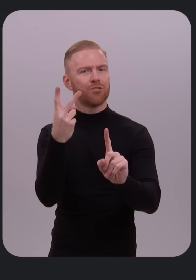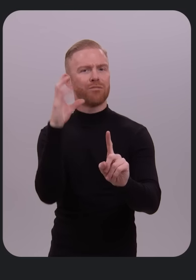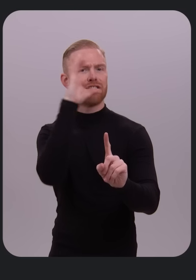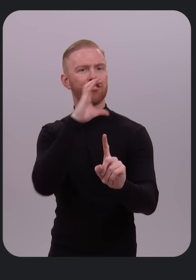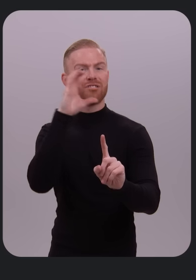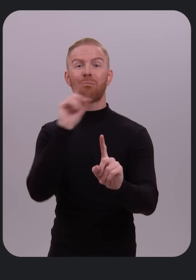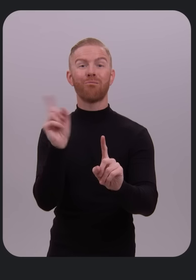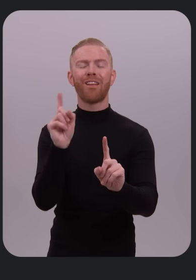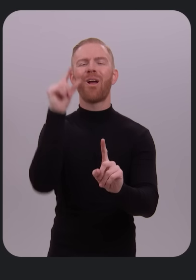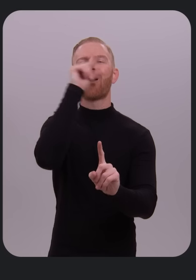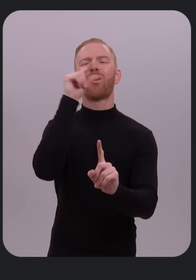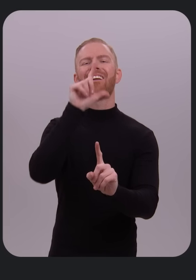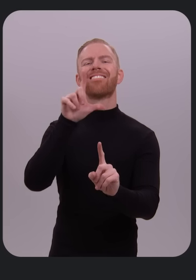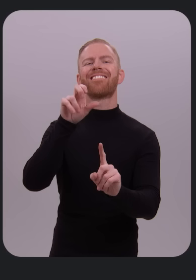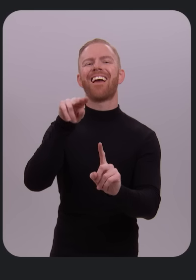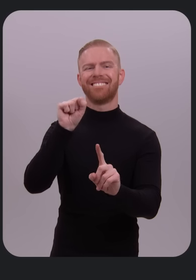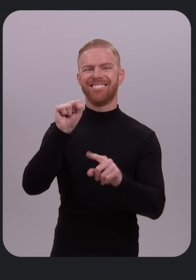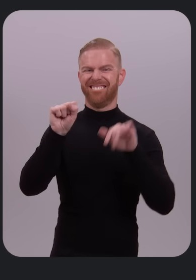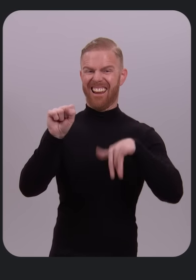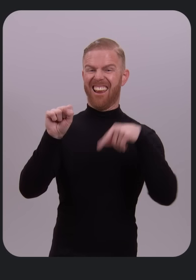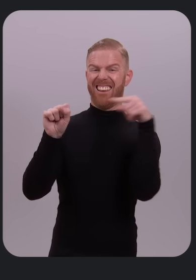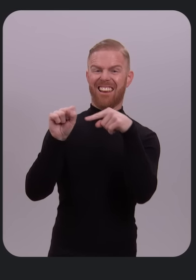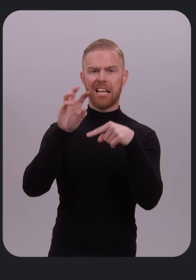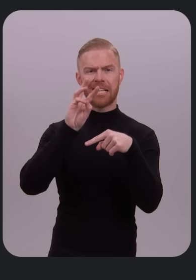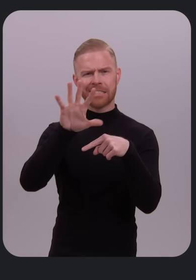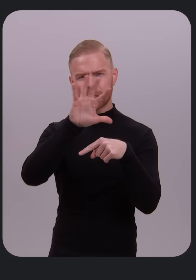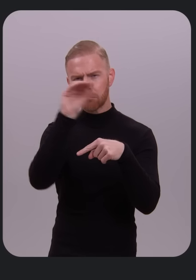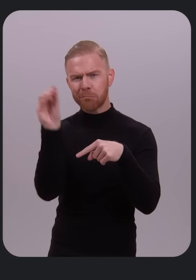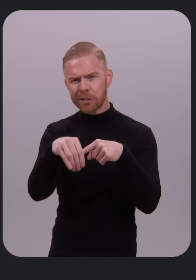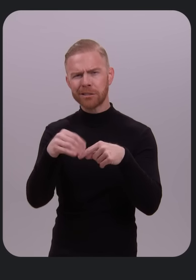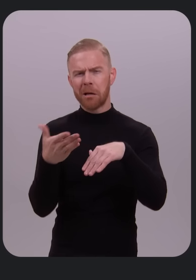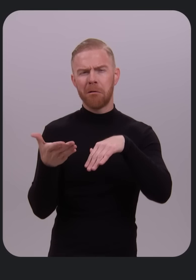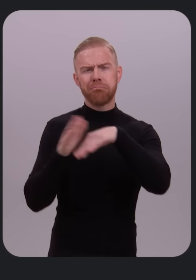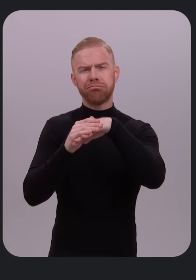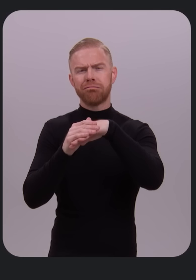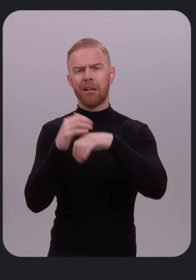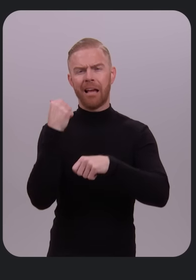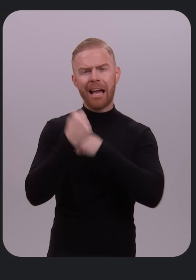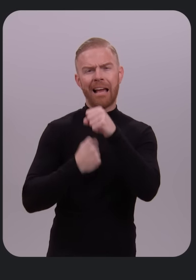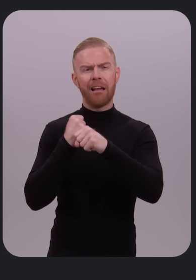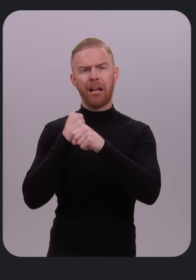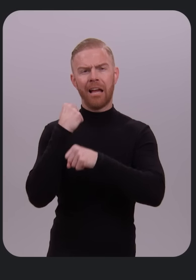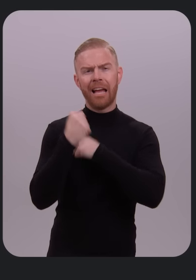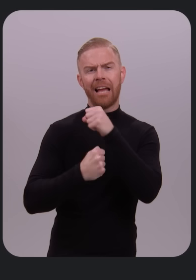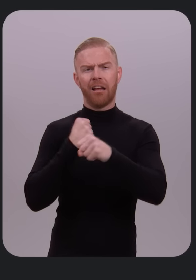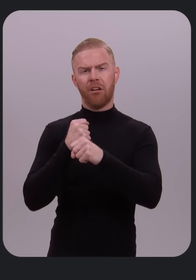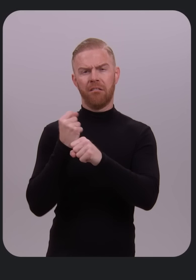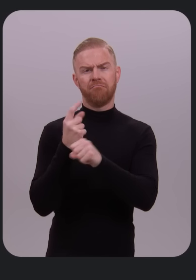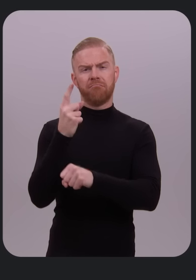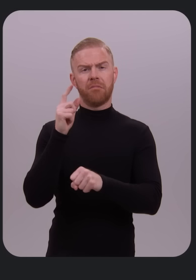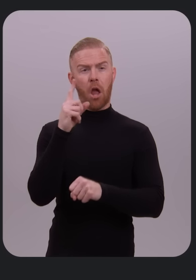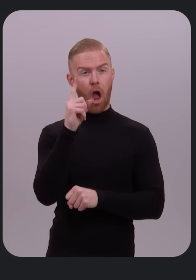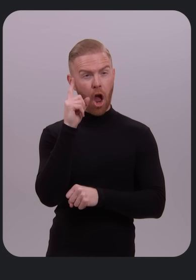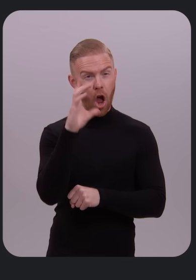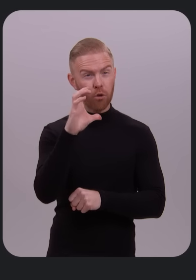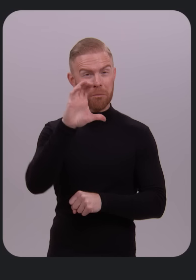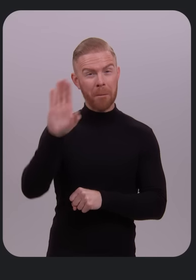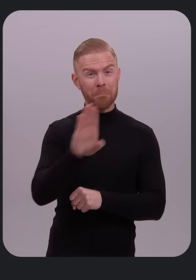Lens grew 65% year over year, with more than 100 billion visual searches already this year.